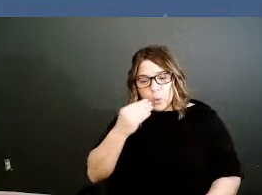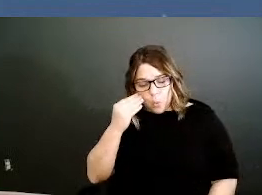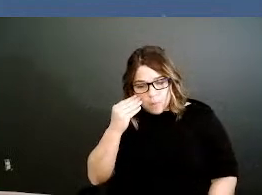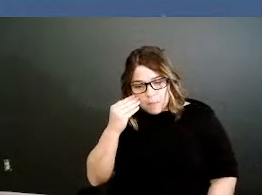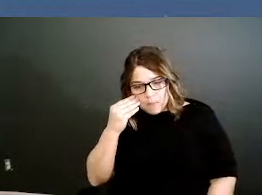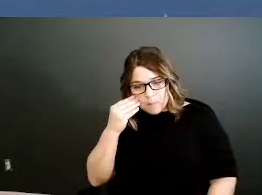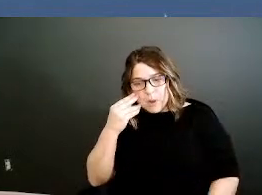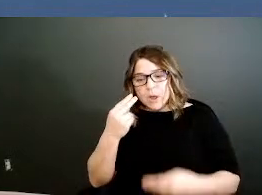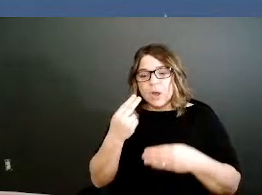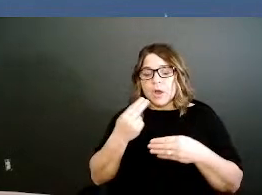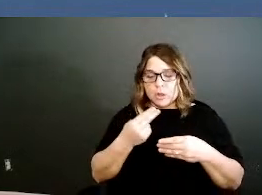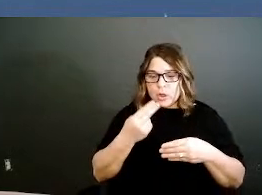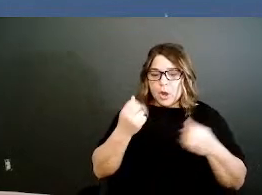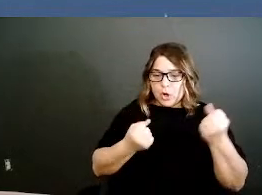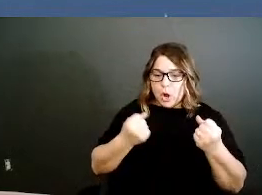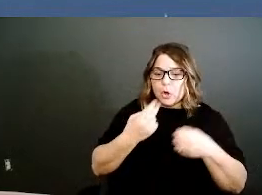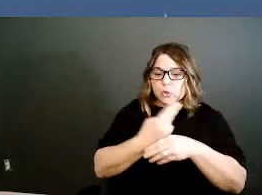I LOVE OUR COMMUNITY BECAUSE OF THE PEOPLE AND I SPEAK